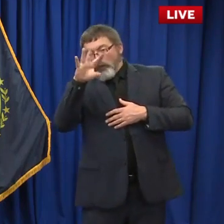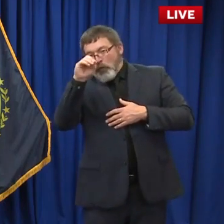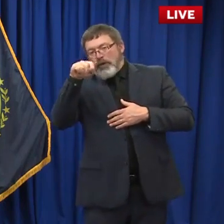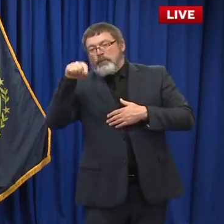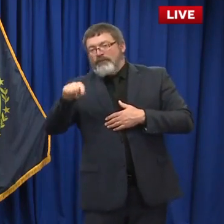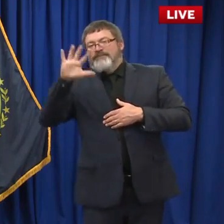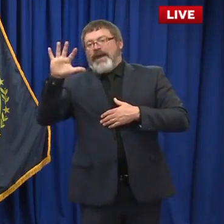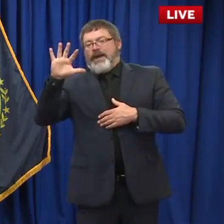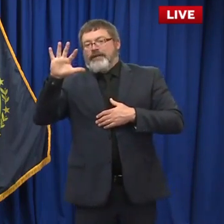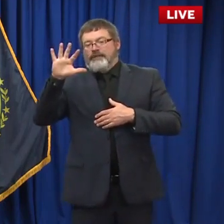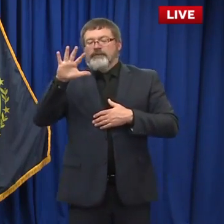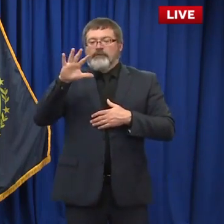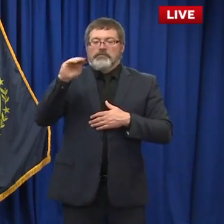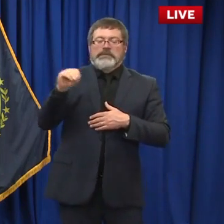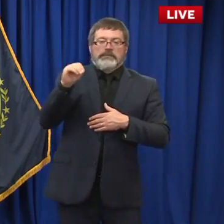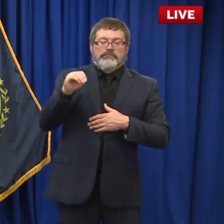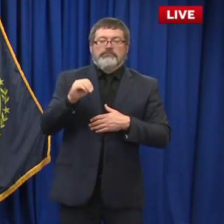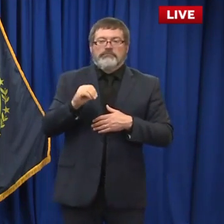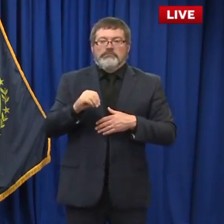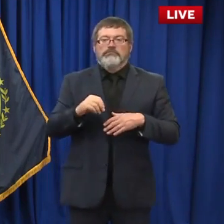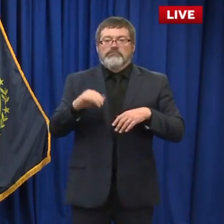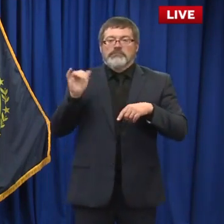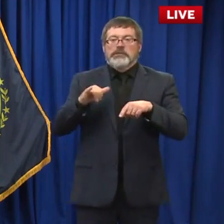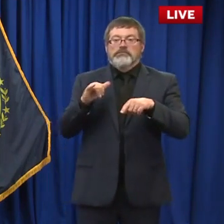PROGRAM, IT'S A PART OF THE INVEST IN THE FUTURE FUND.